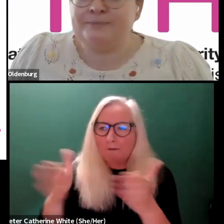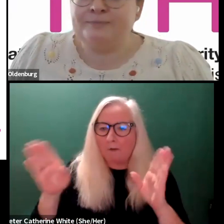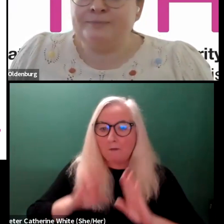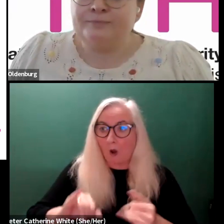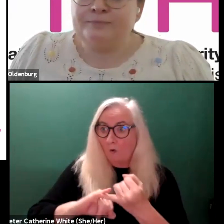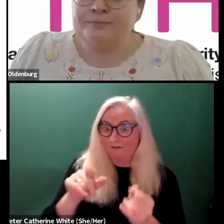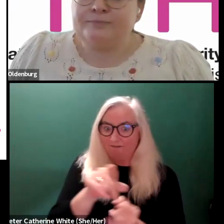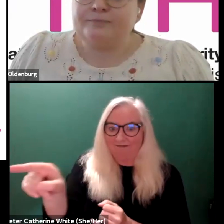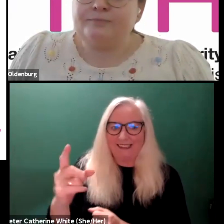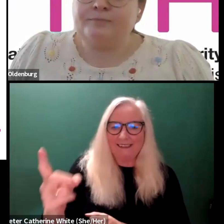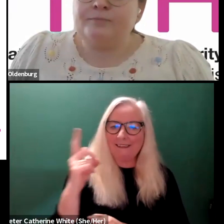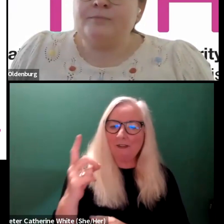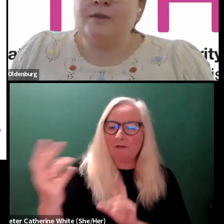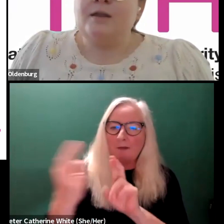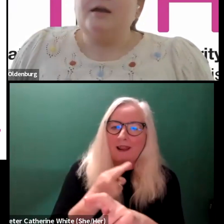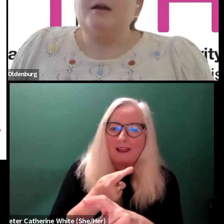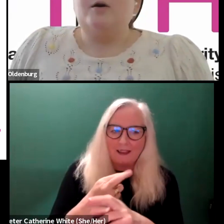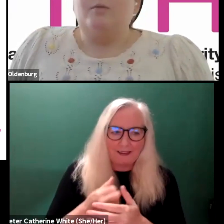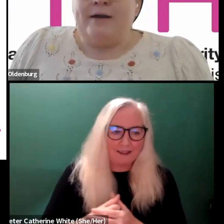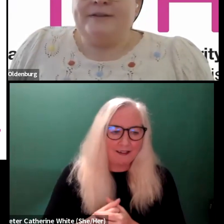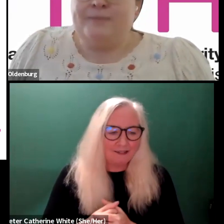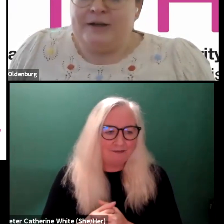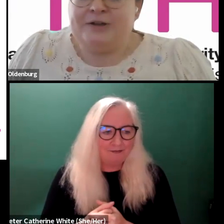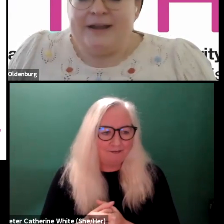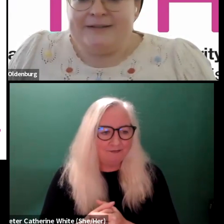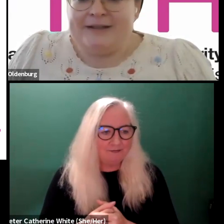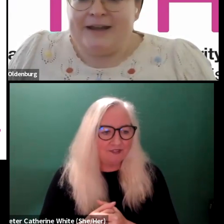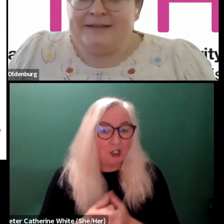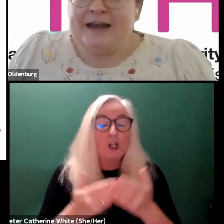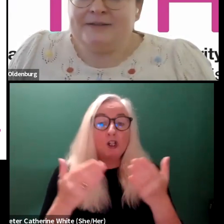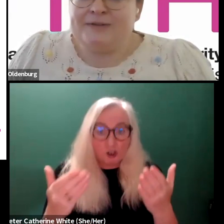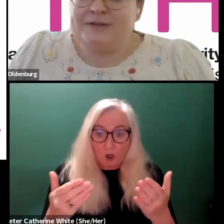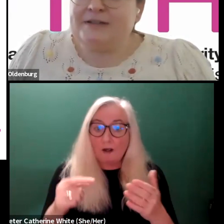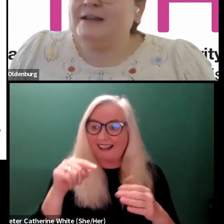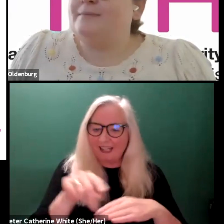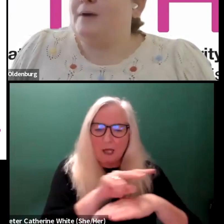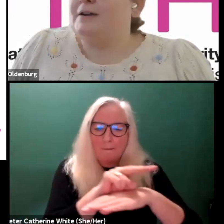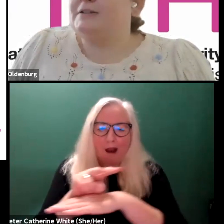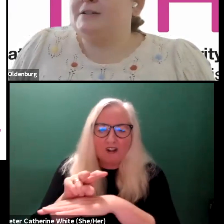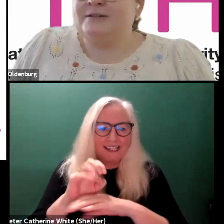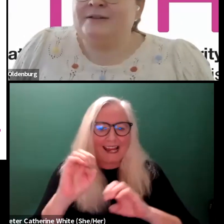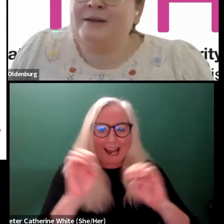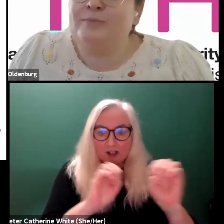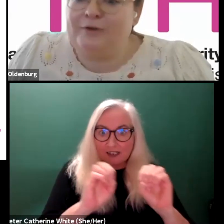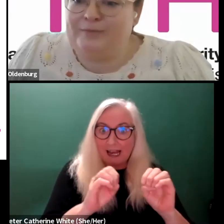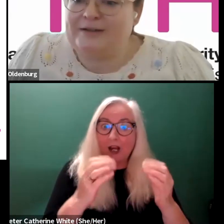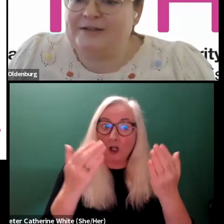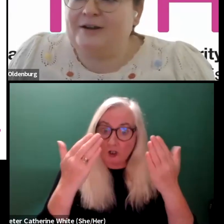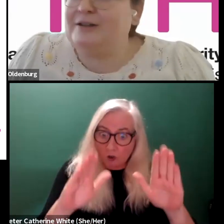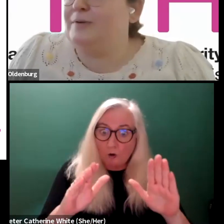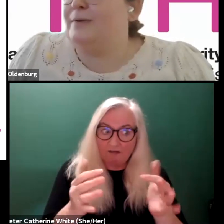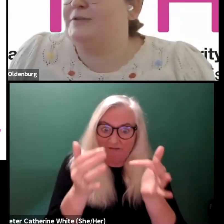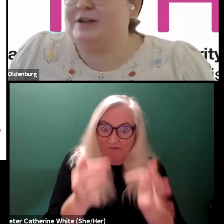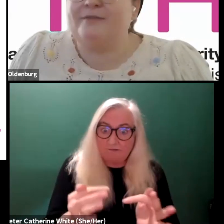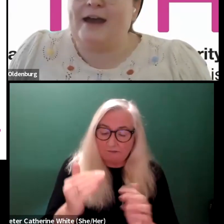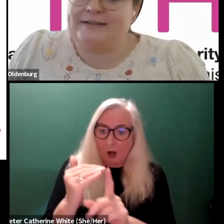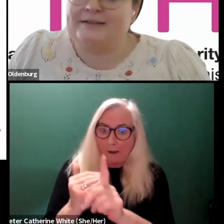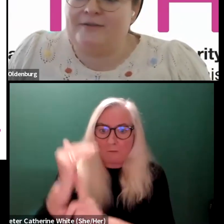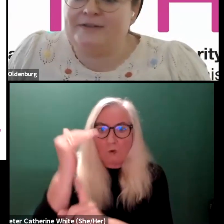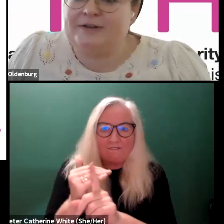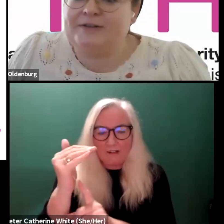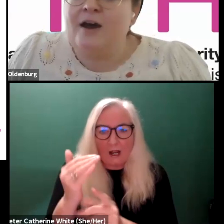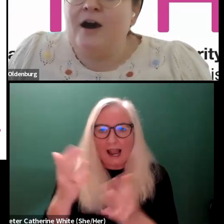Well, this monitoring exercise has resulted in marked improvements in the promotion of access officers on public body websites.